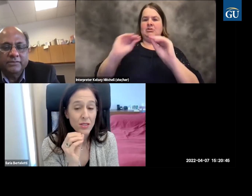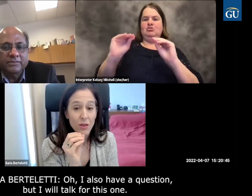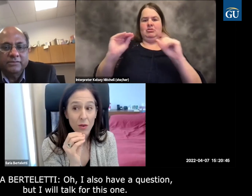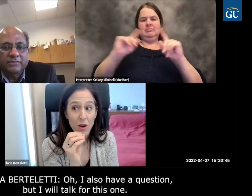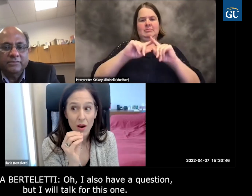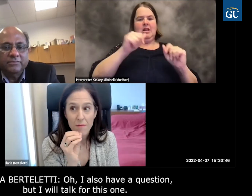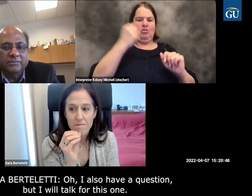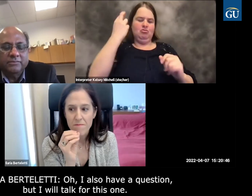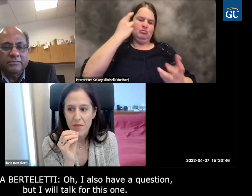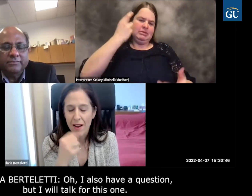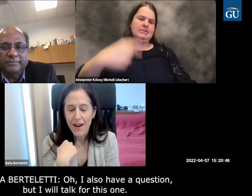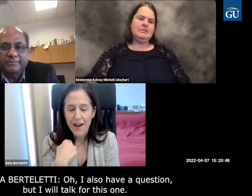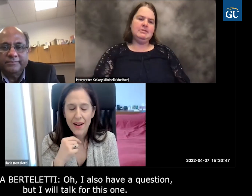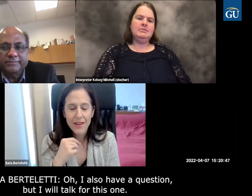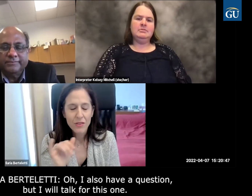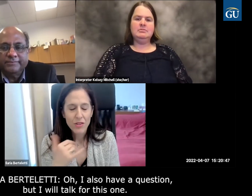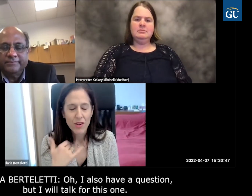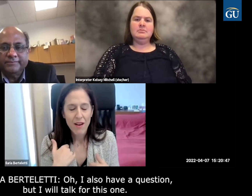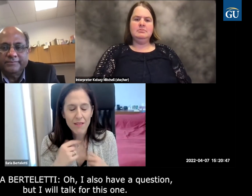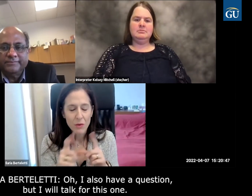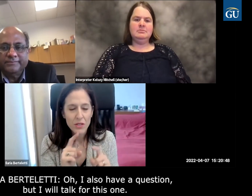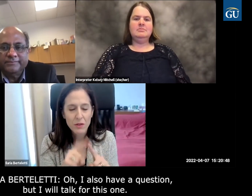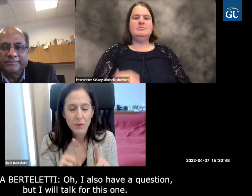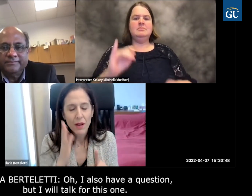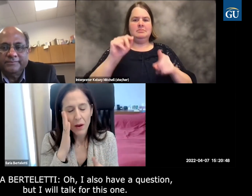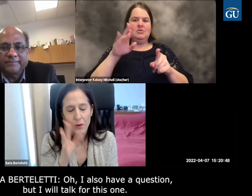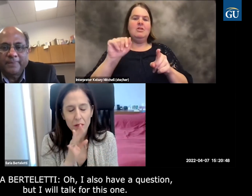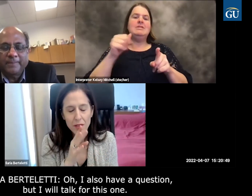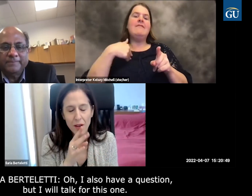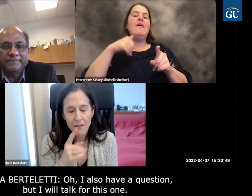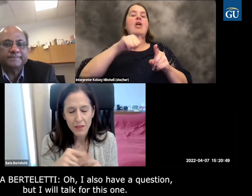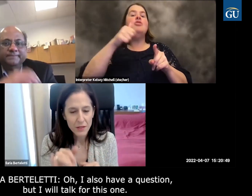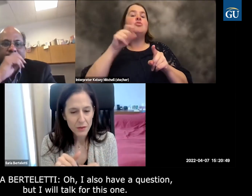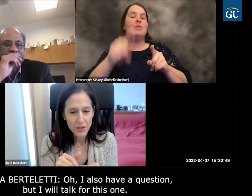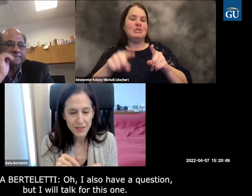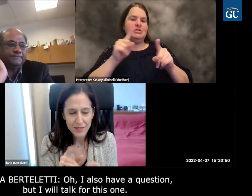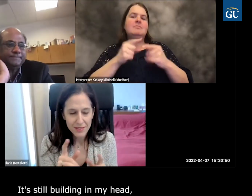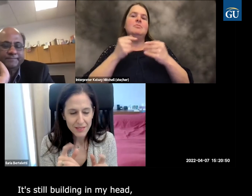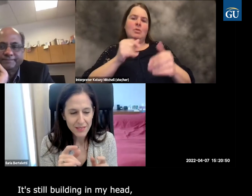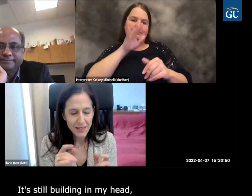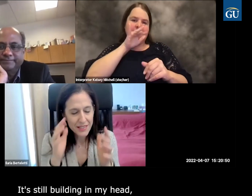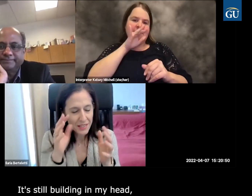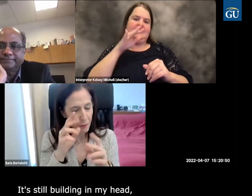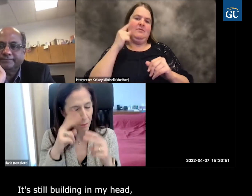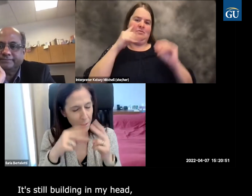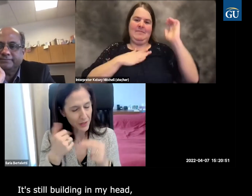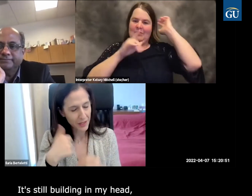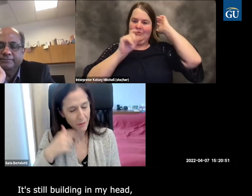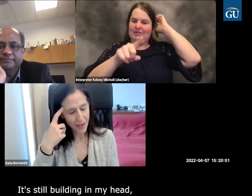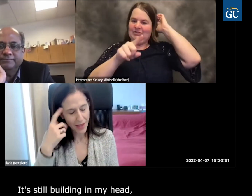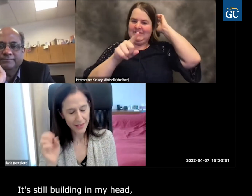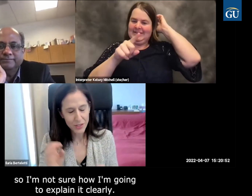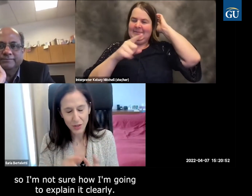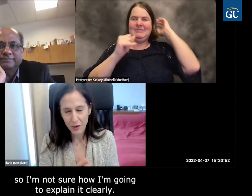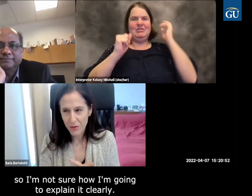oh um i also have a question but i will talk for this and it's